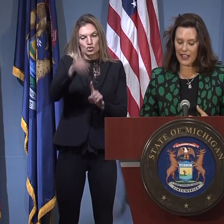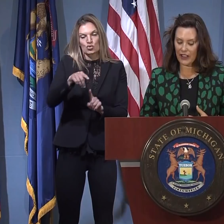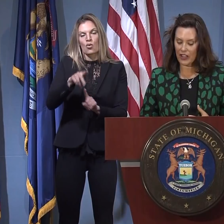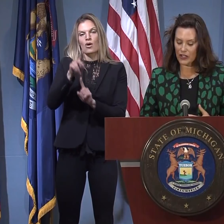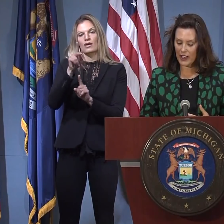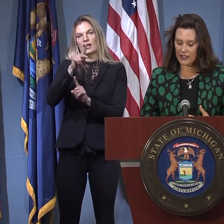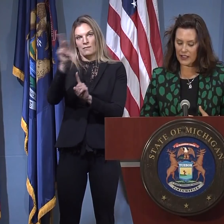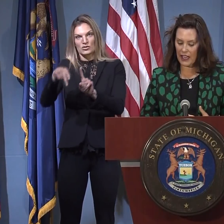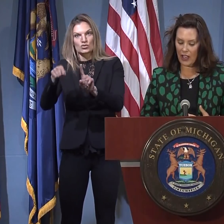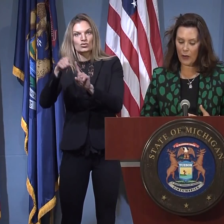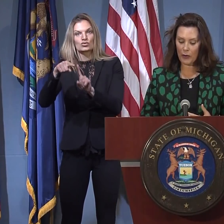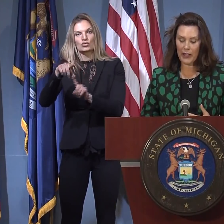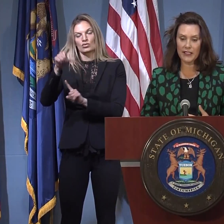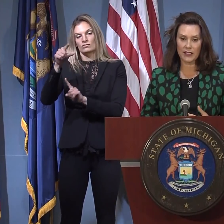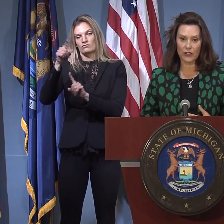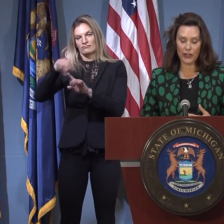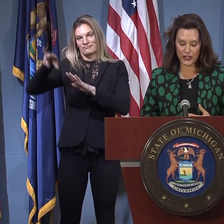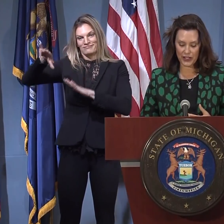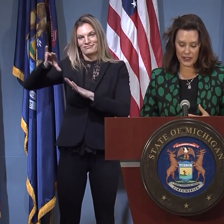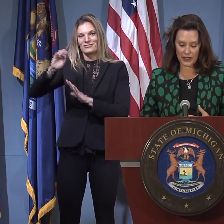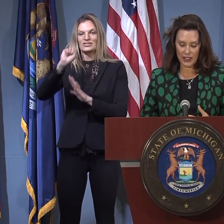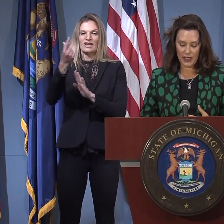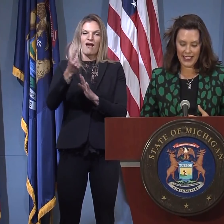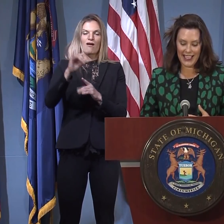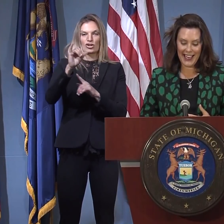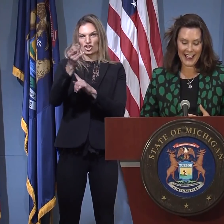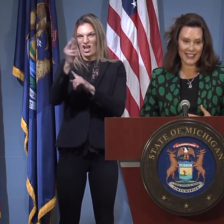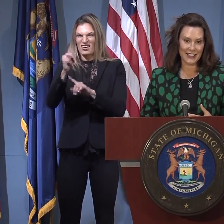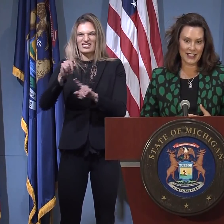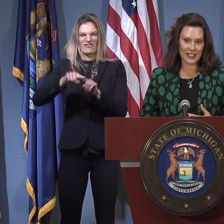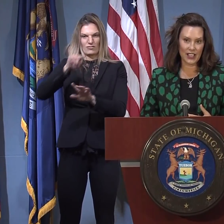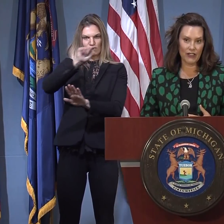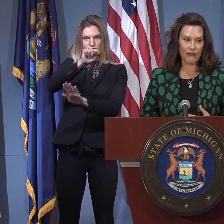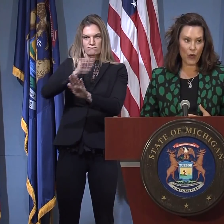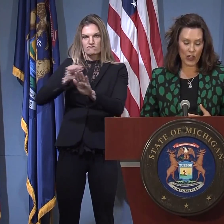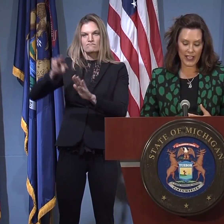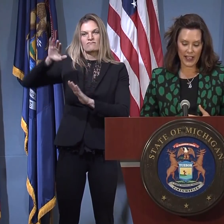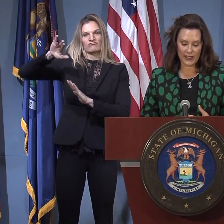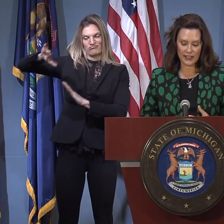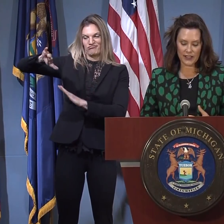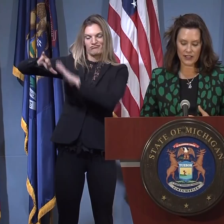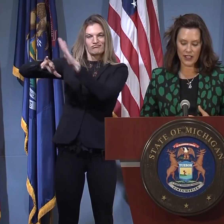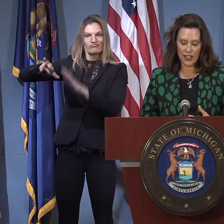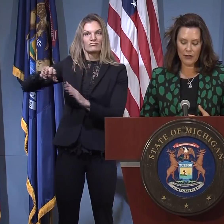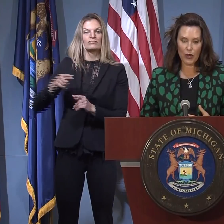DAILY COVID-19 CASE COUNTS NOW EXCEED 20 CASE PER MILLION IN DETROIT, KALAMAZOO, SAG MAU,